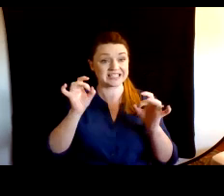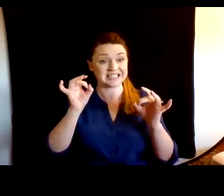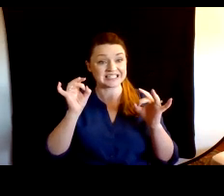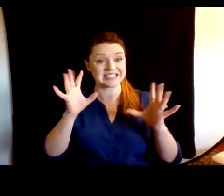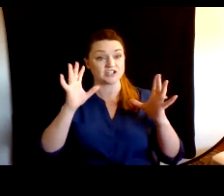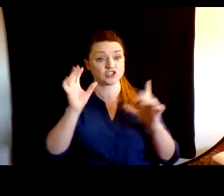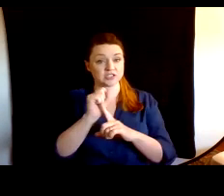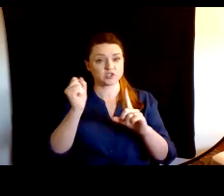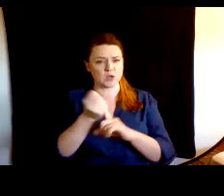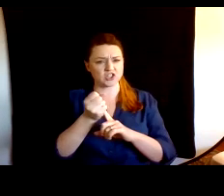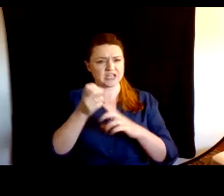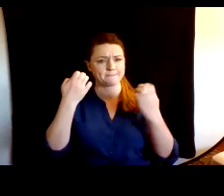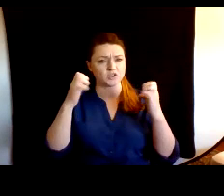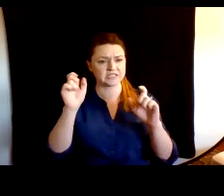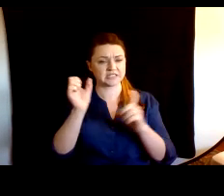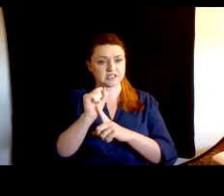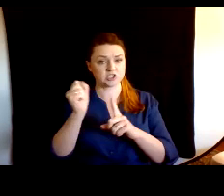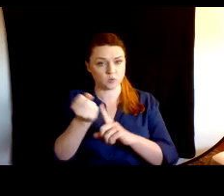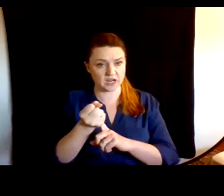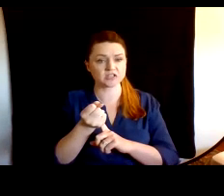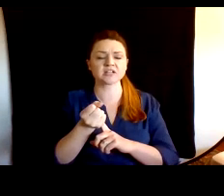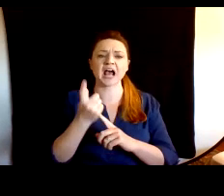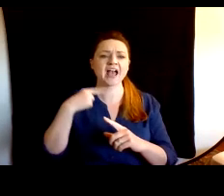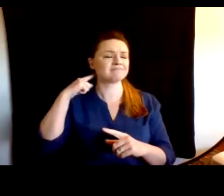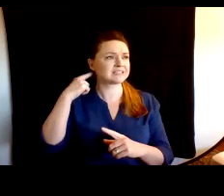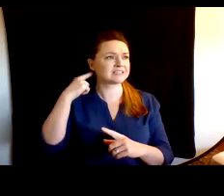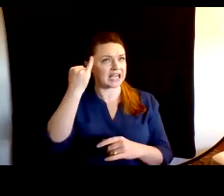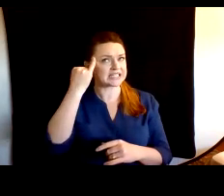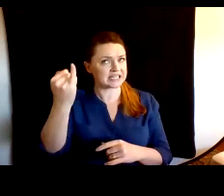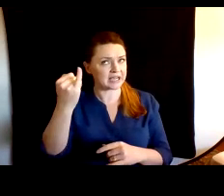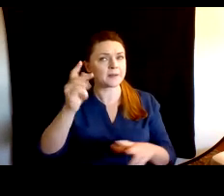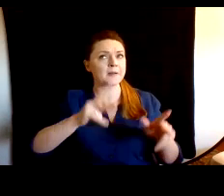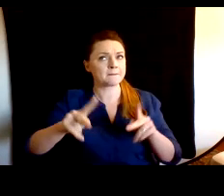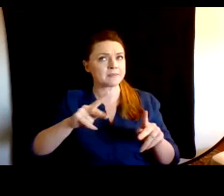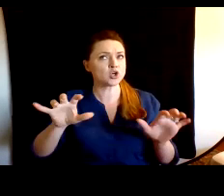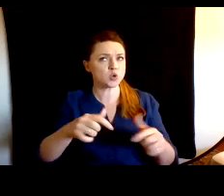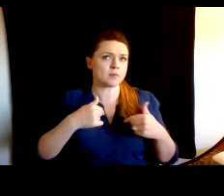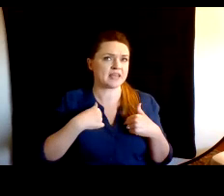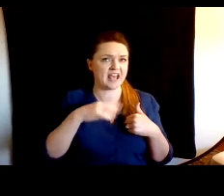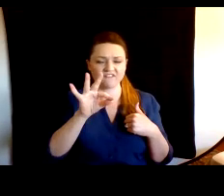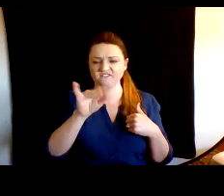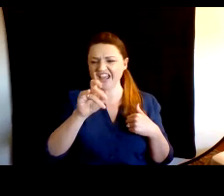I have frequently been met with this idea that people are doing me a favor. Other people who worked in emergency management